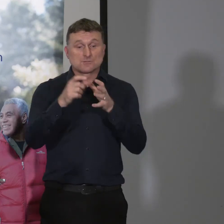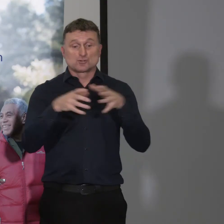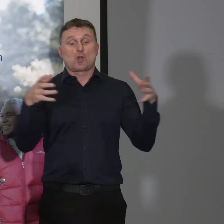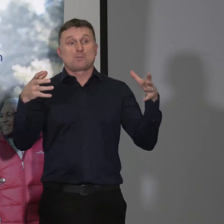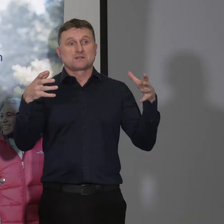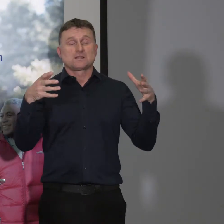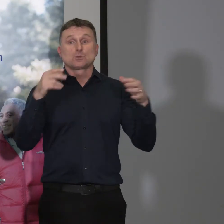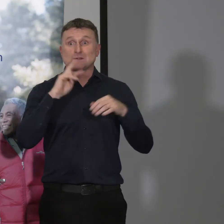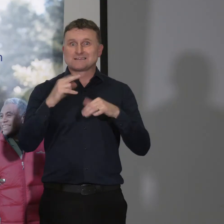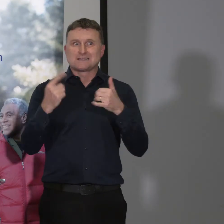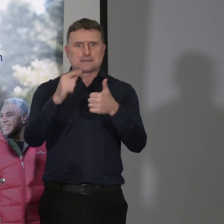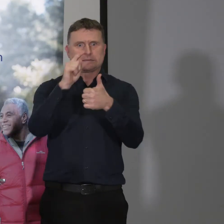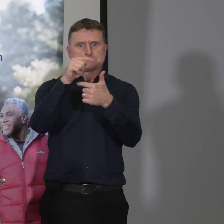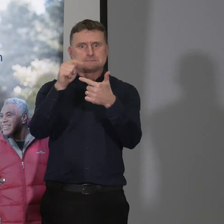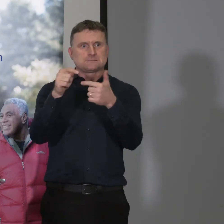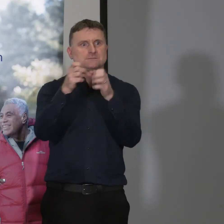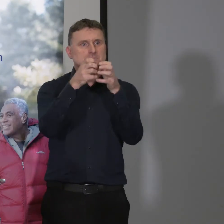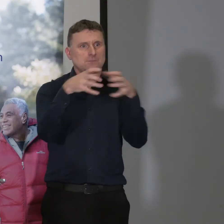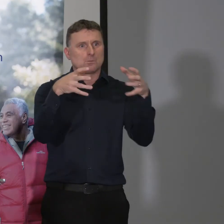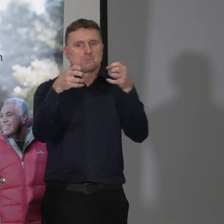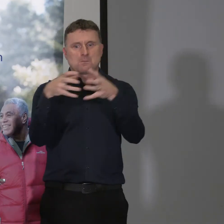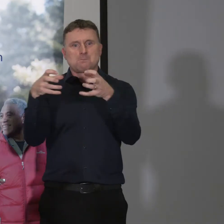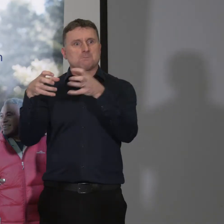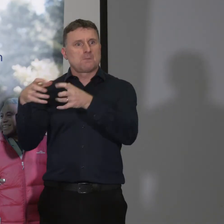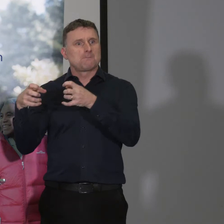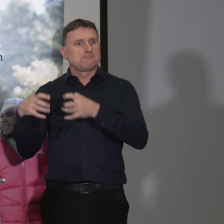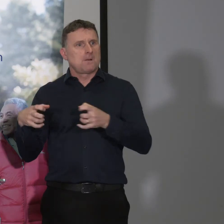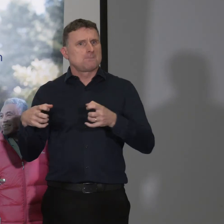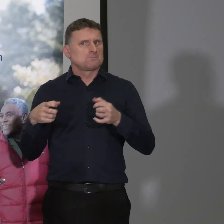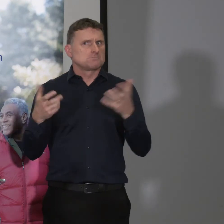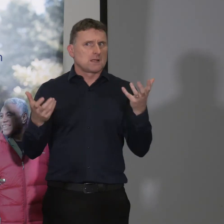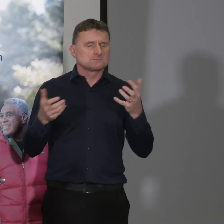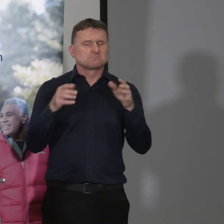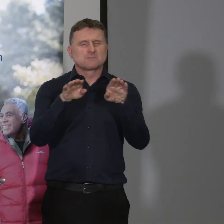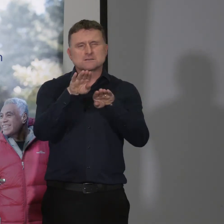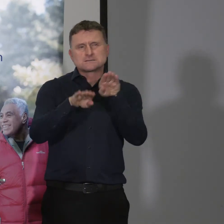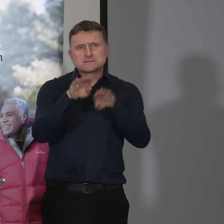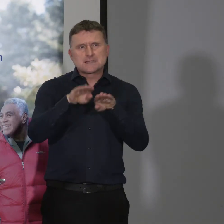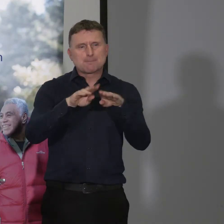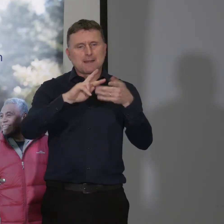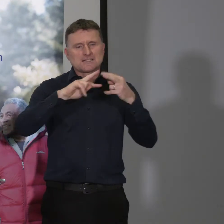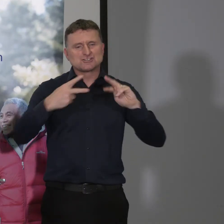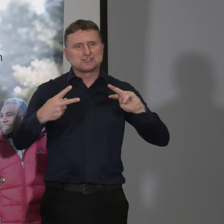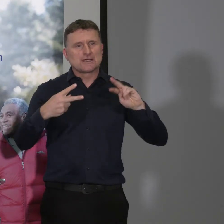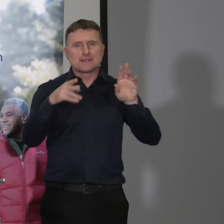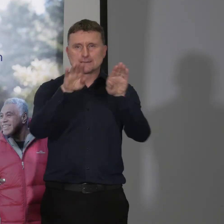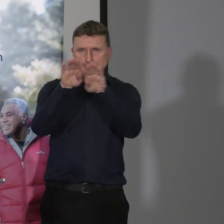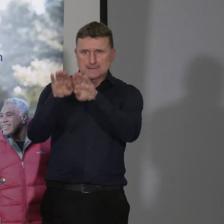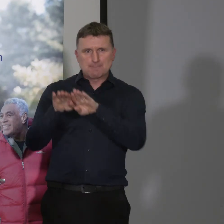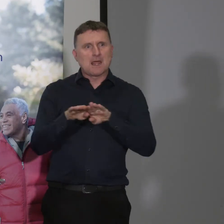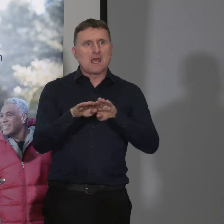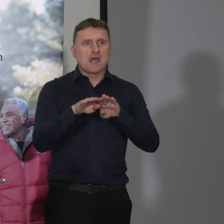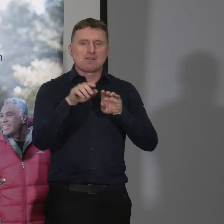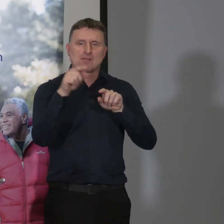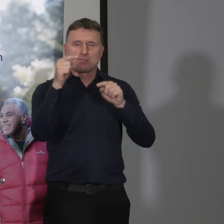case around the world is rather than a single parent becoming dominant, a number of variants often closely